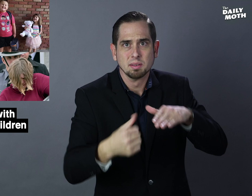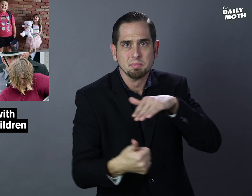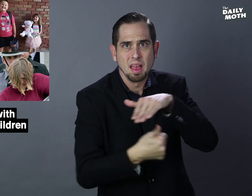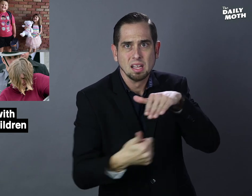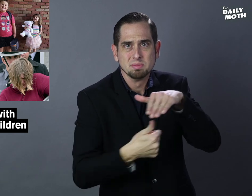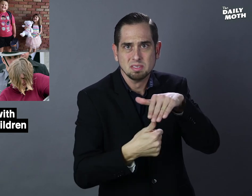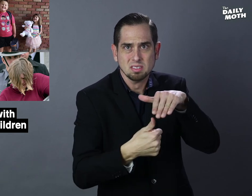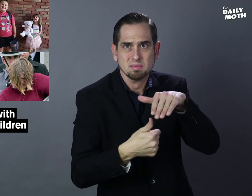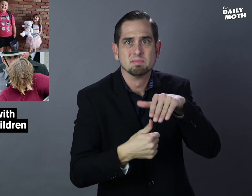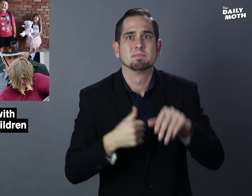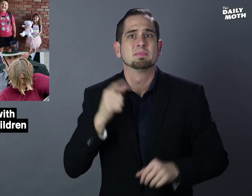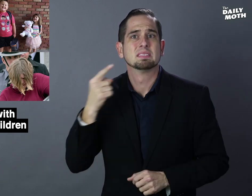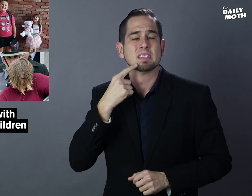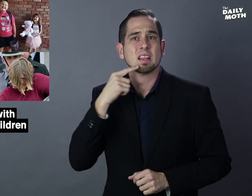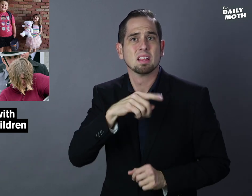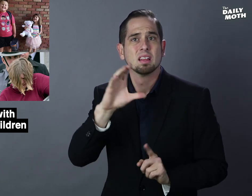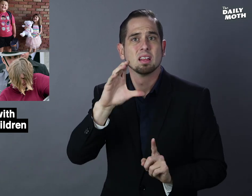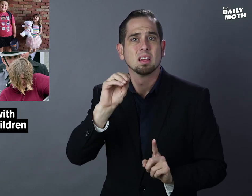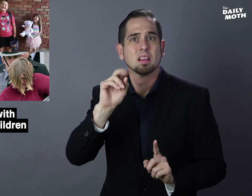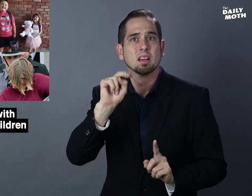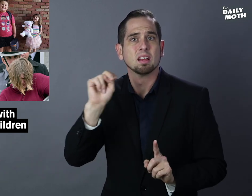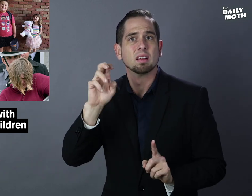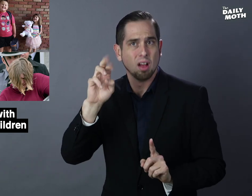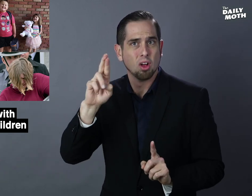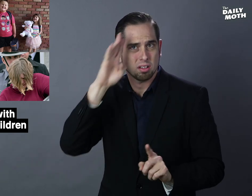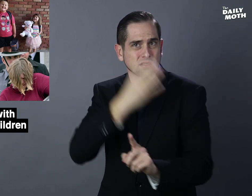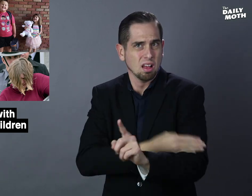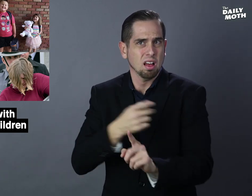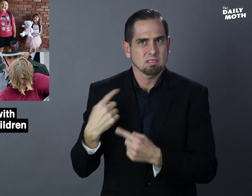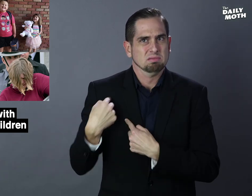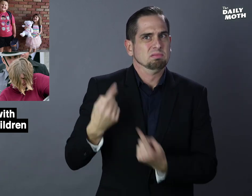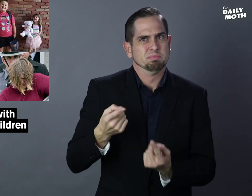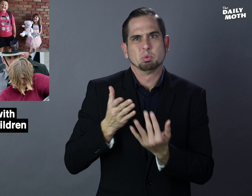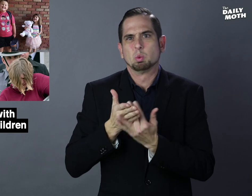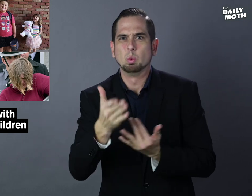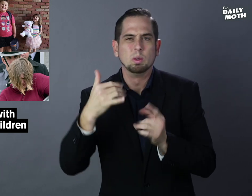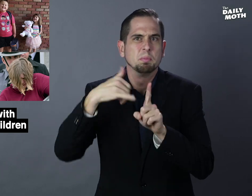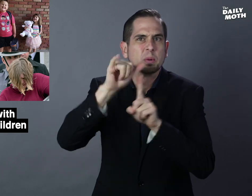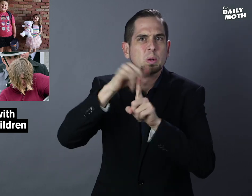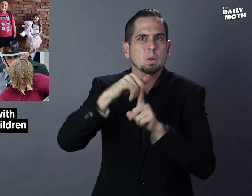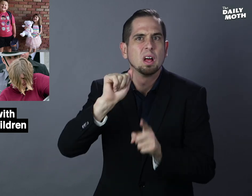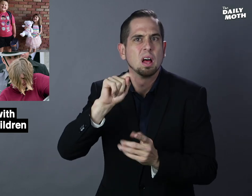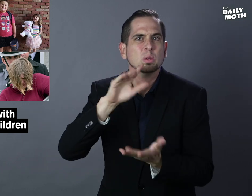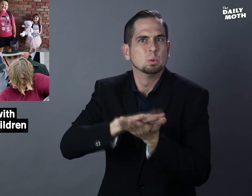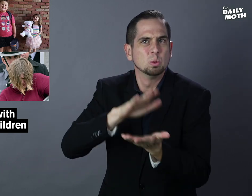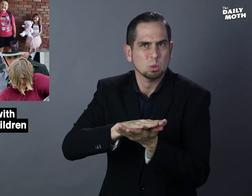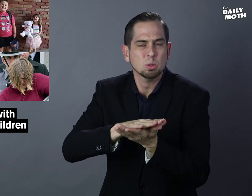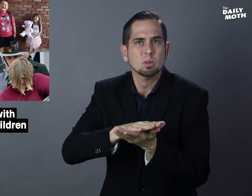the basement and said Conner was being bullied at school and